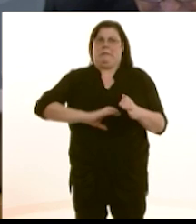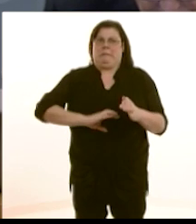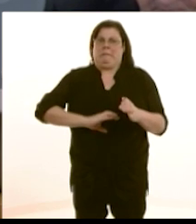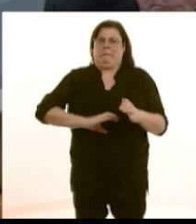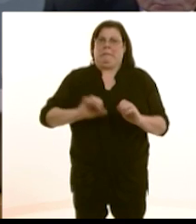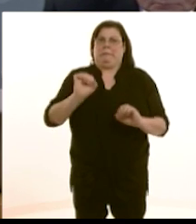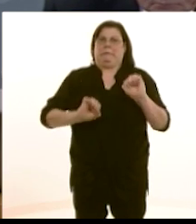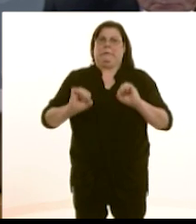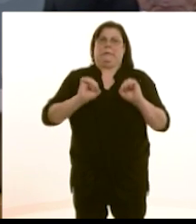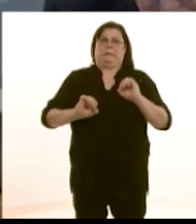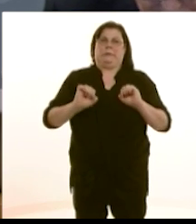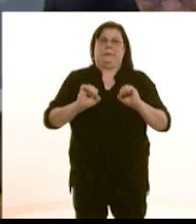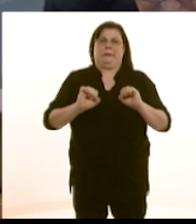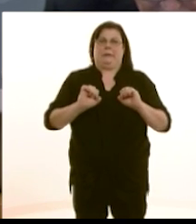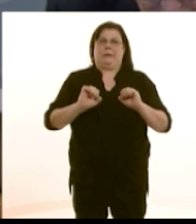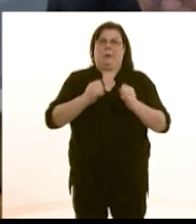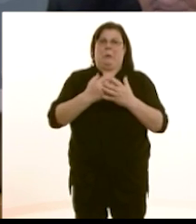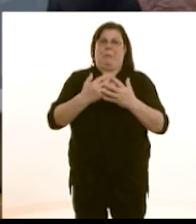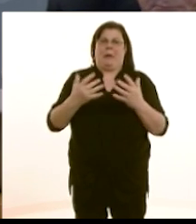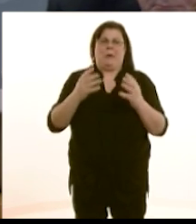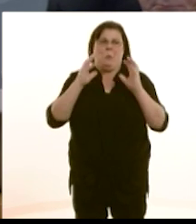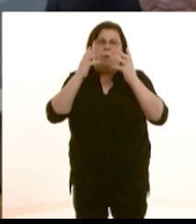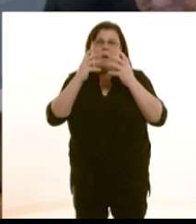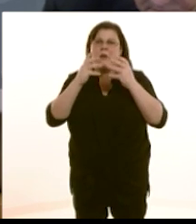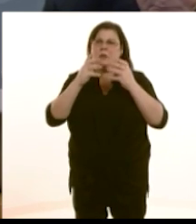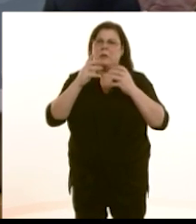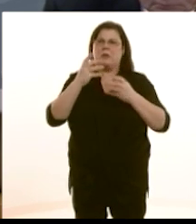the first time in almost two years. Welsh small and medium-sized enterprises are losing